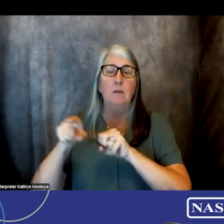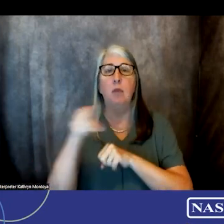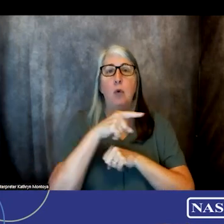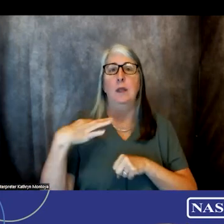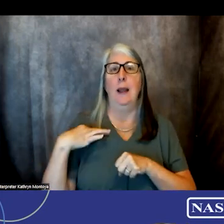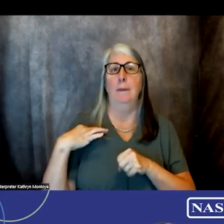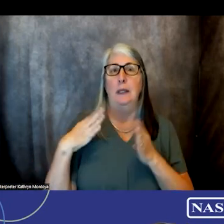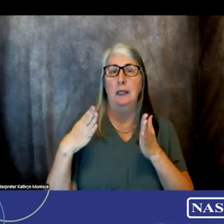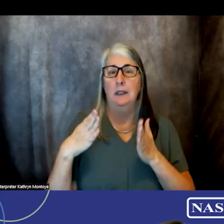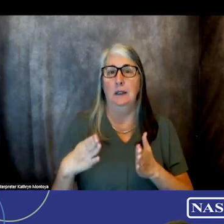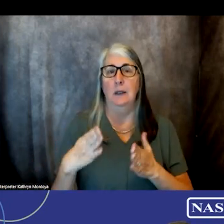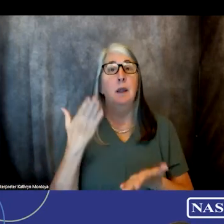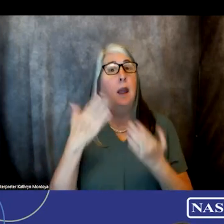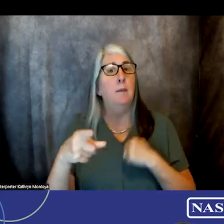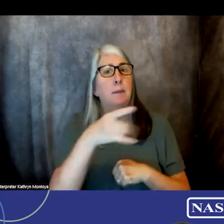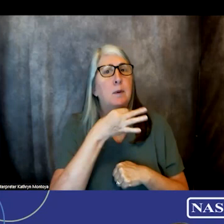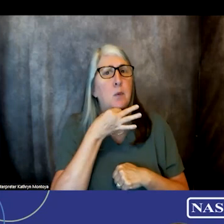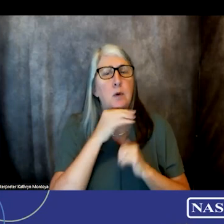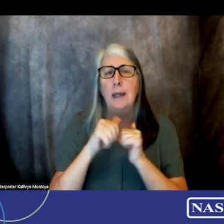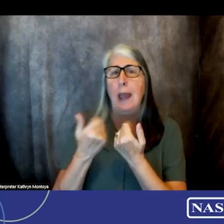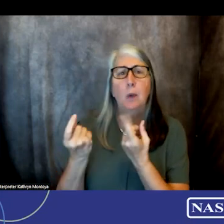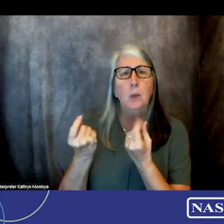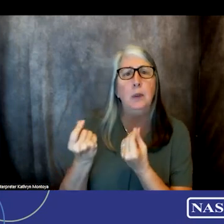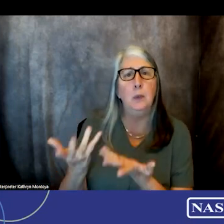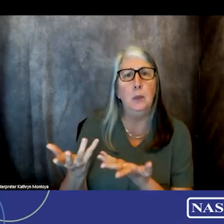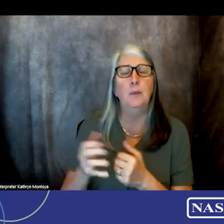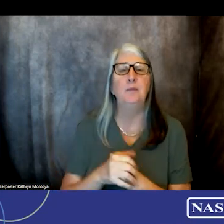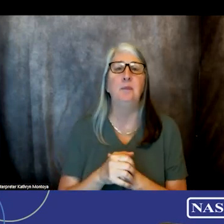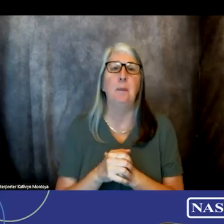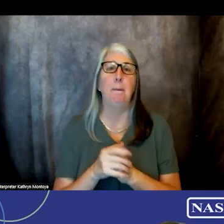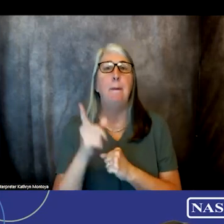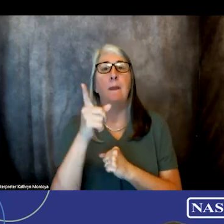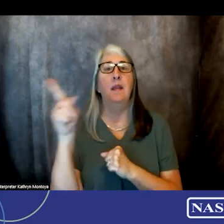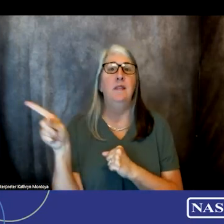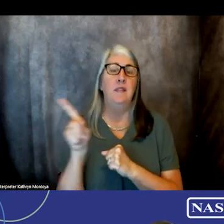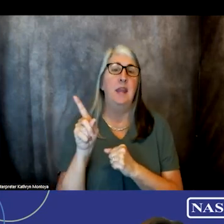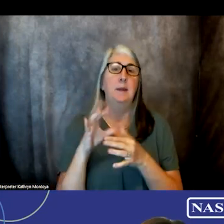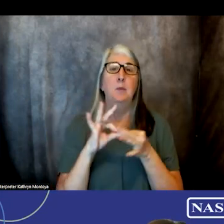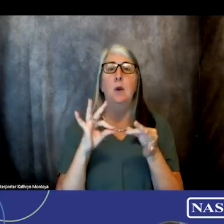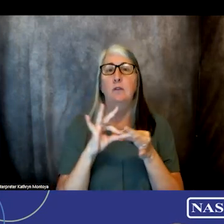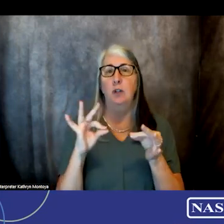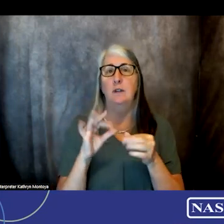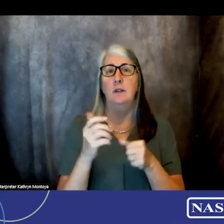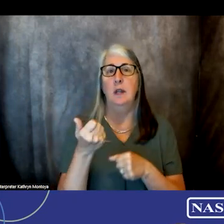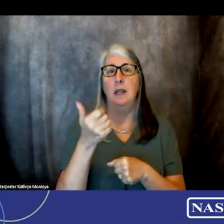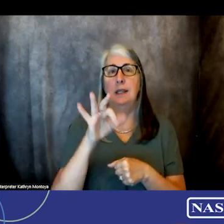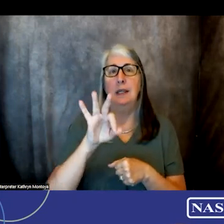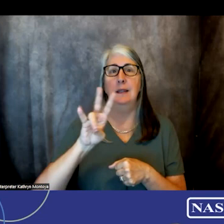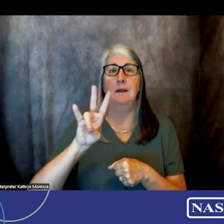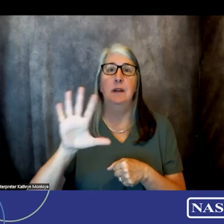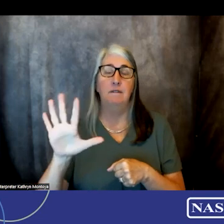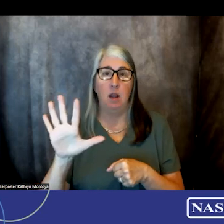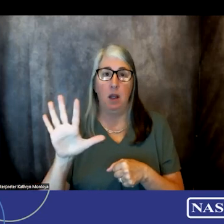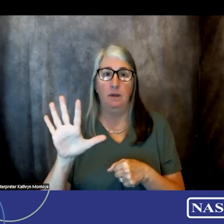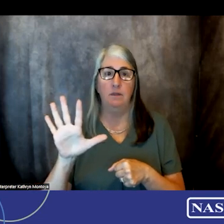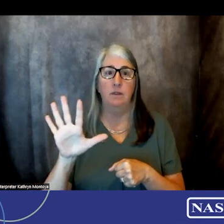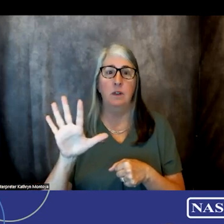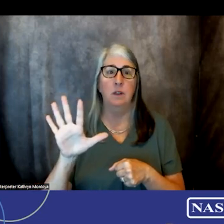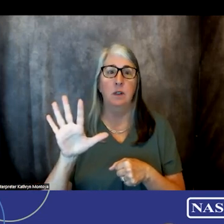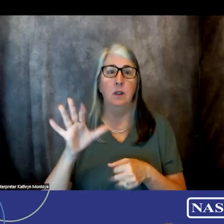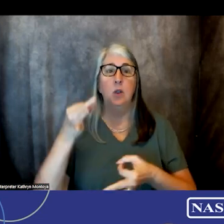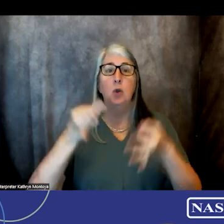MANY OF YOU ARE WONDERING HOW DO WE DO THAT. SO THEY REFERENCED A 1975 COURT CASE,